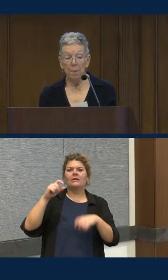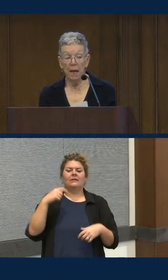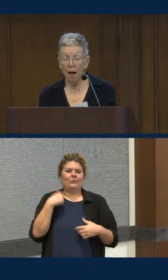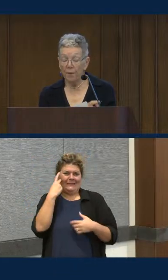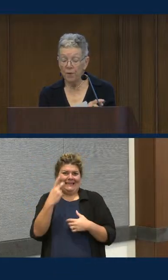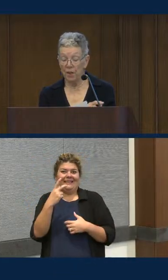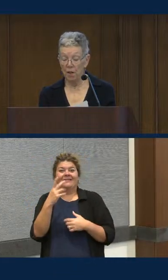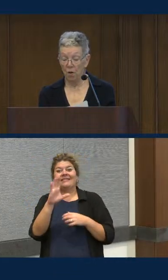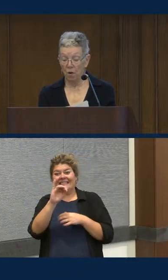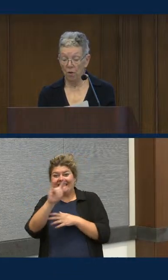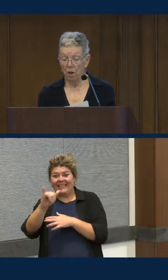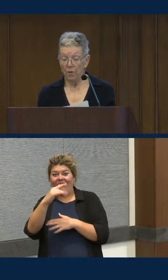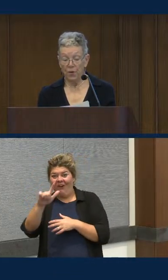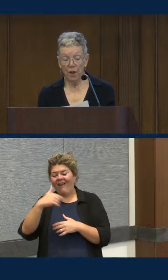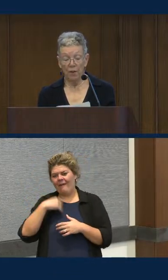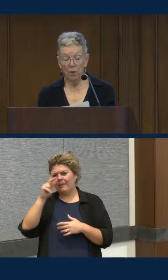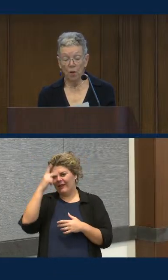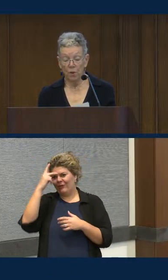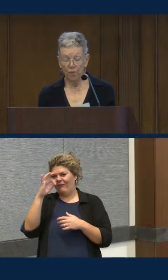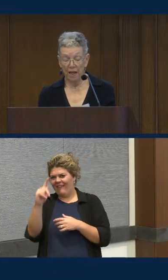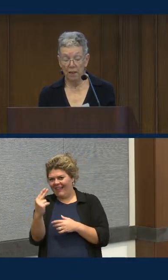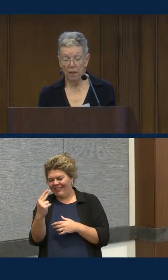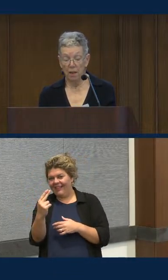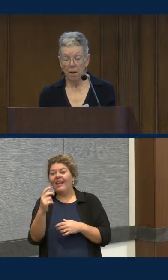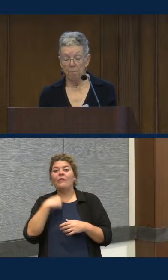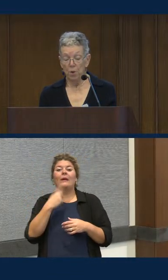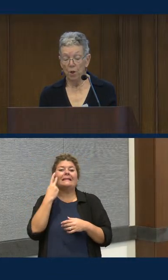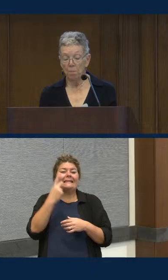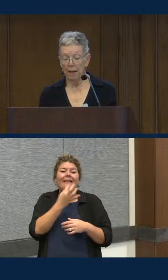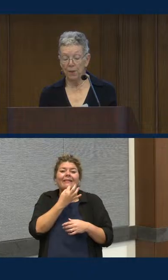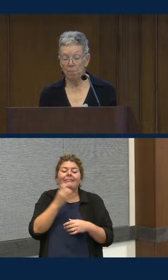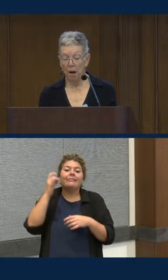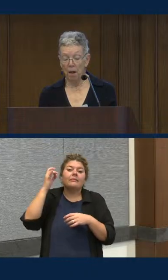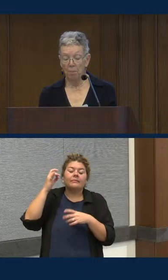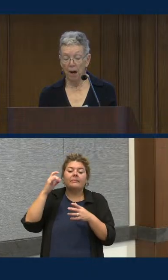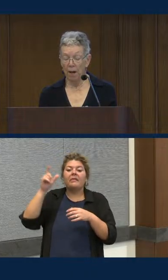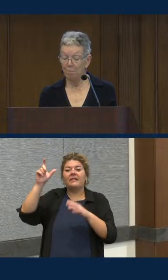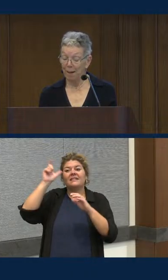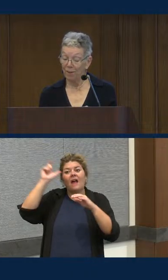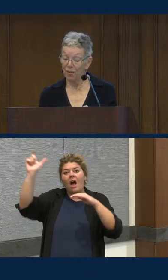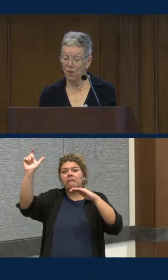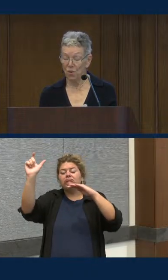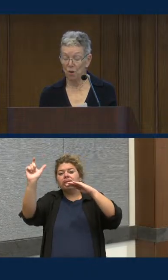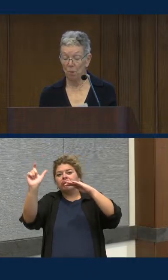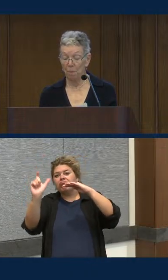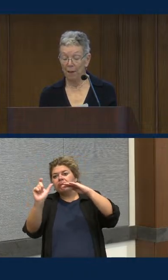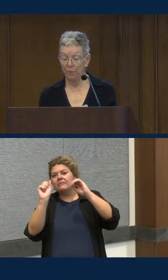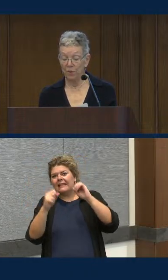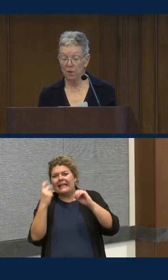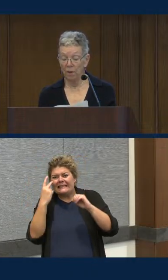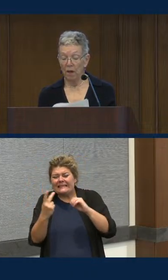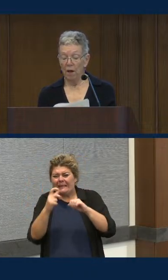Hall, the sun glows faintly, muted by smog behind barely discernible mountains. Frank's